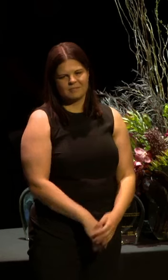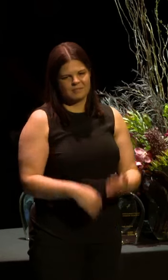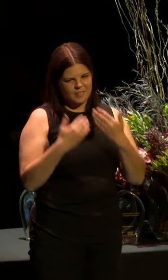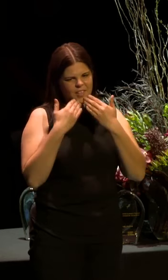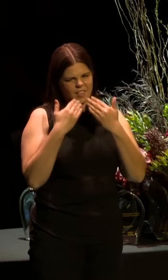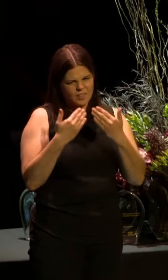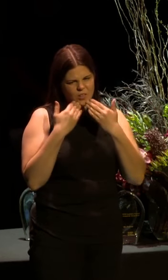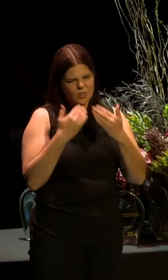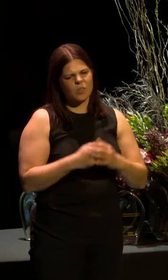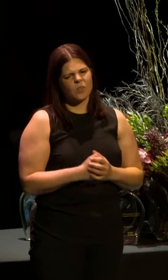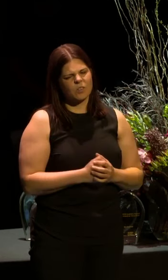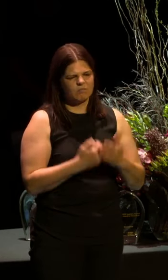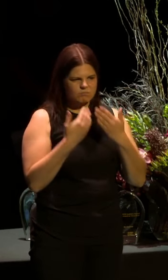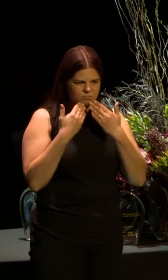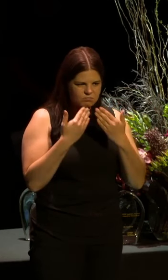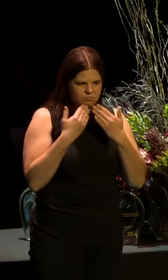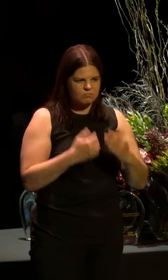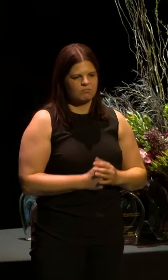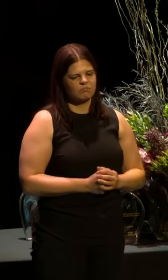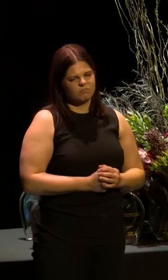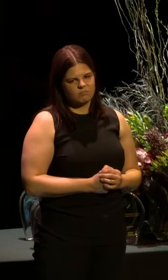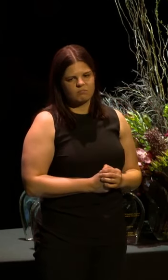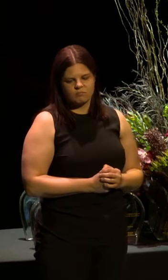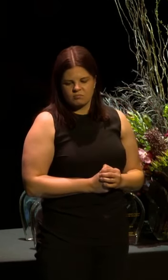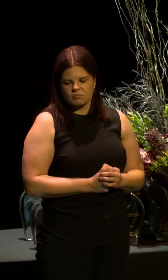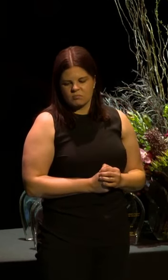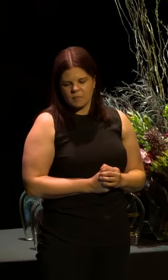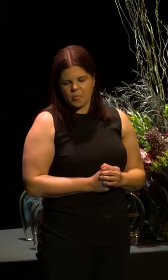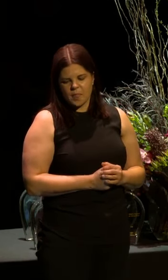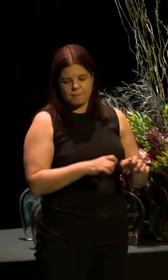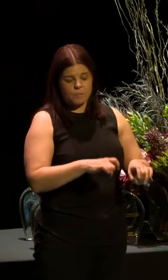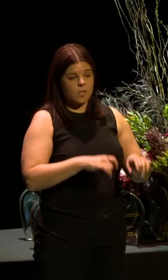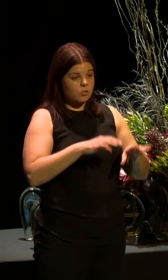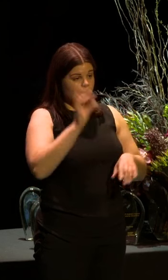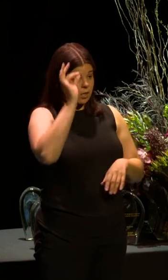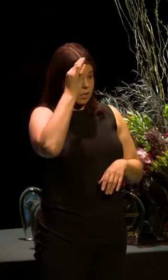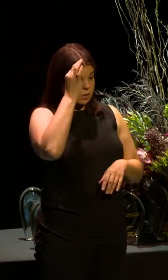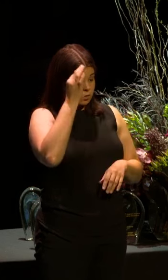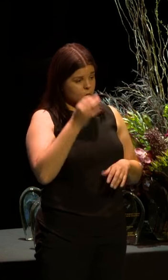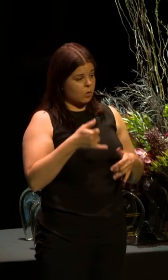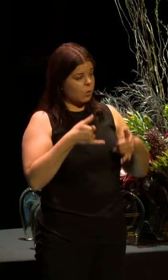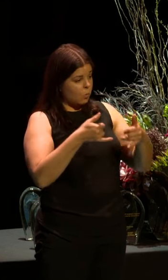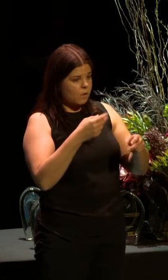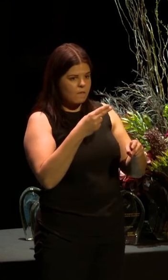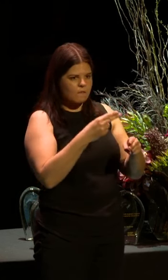Thank you, Tommy. Thank you so much. The Australia Council Award for Emerging & Experimental Art